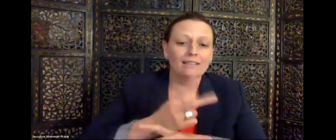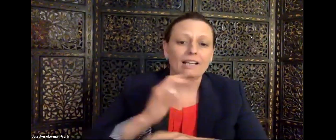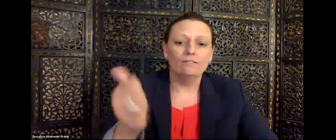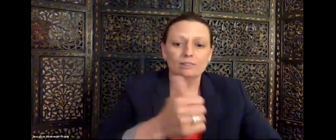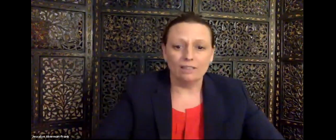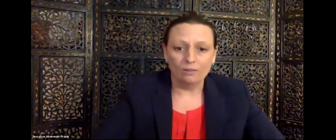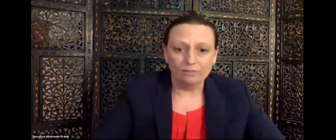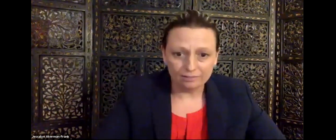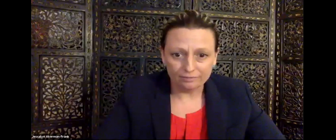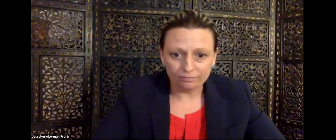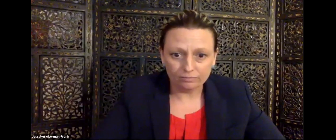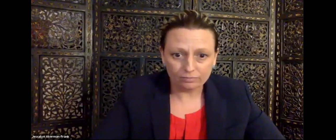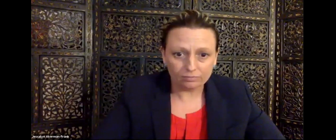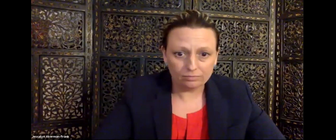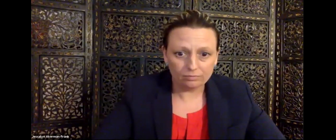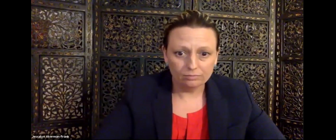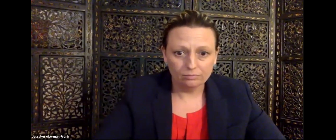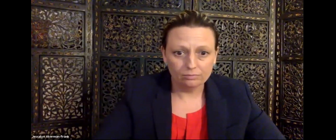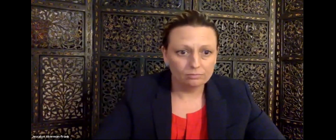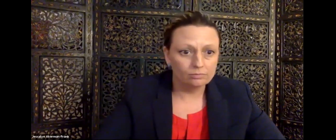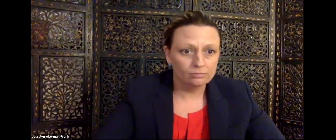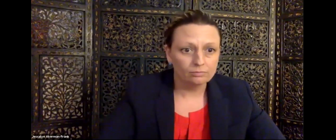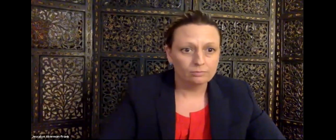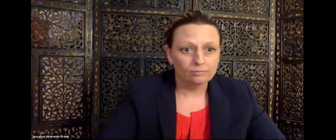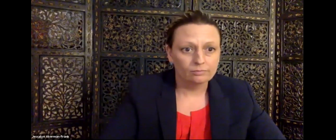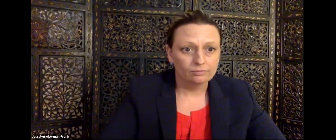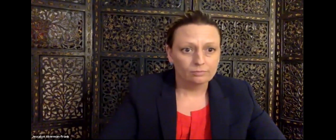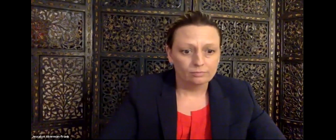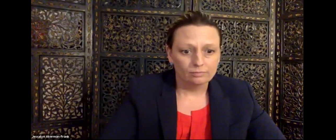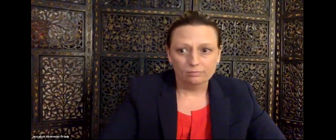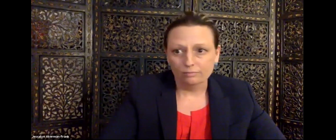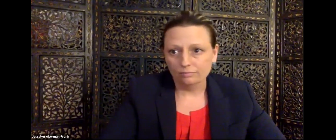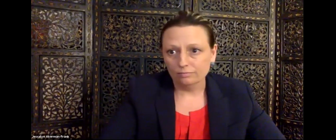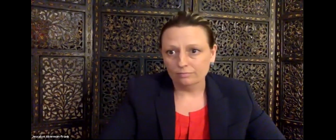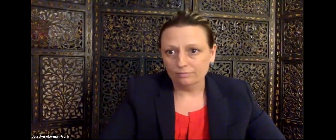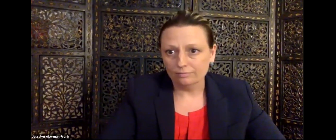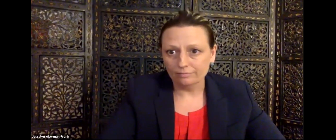Have a wonderful day and take care of yourselves.